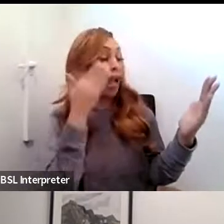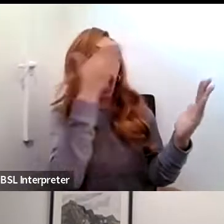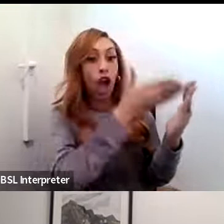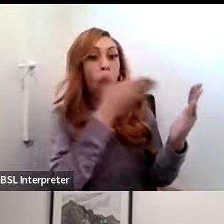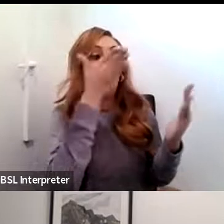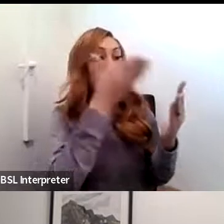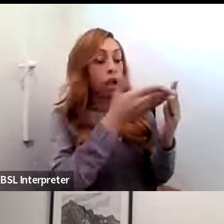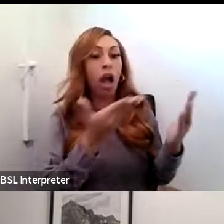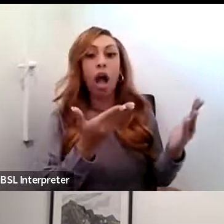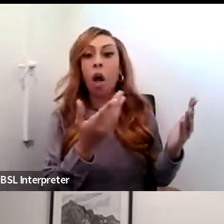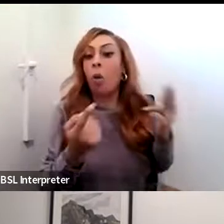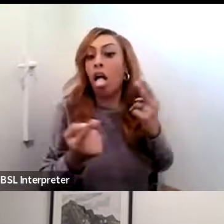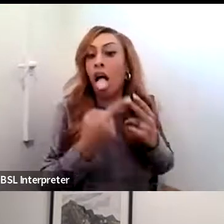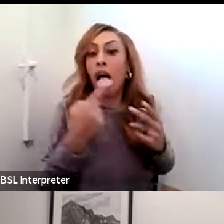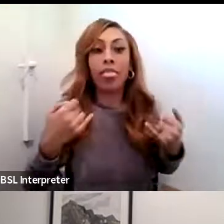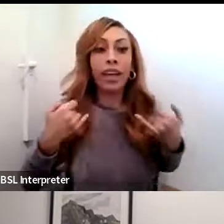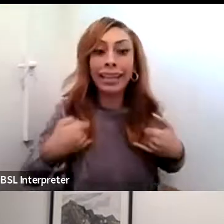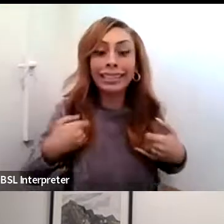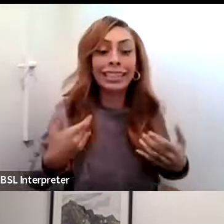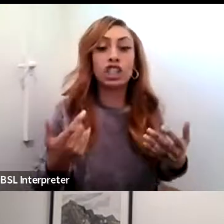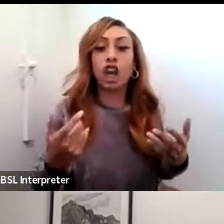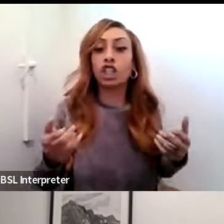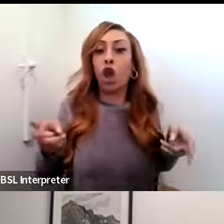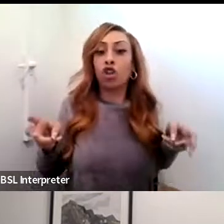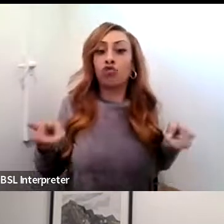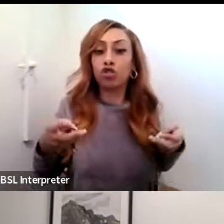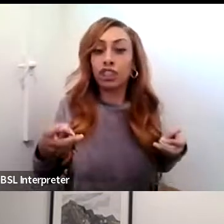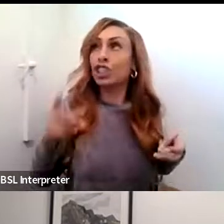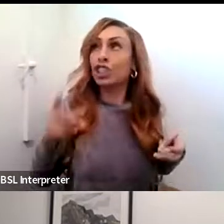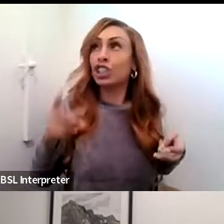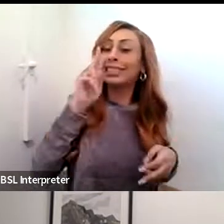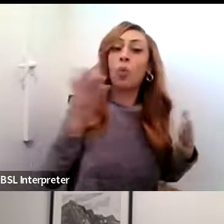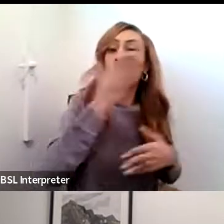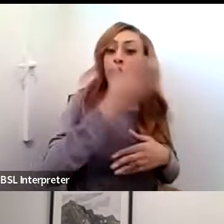someone with other conditions or other restrictions can look and see where they can go, that's something I'm really interested in,